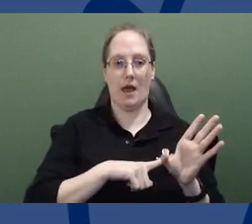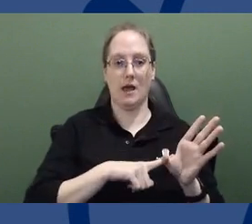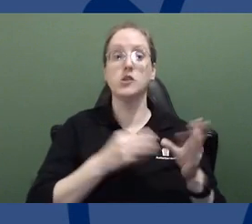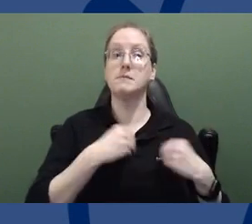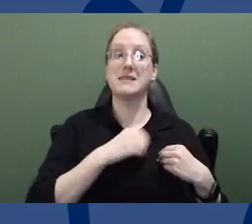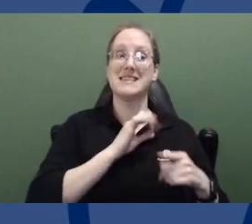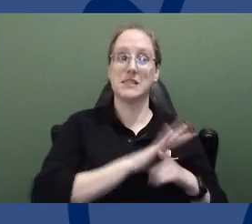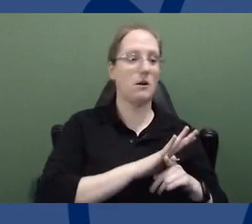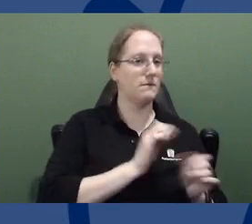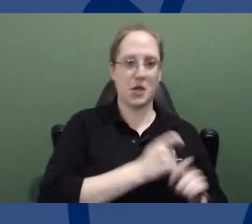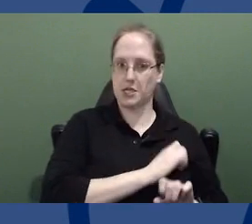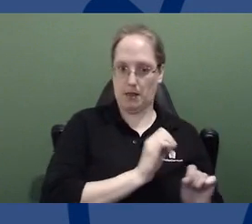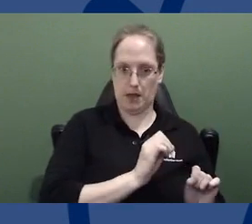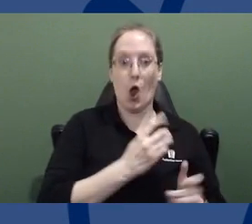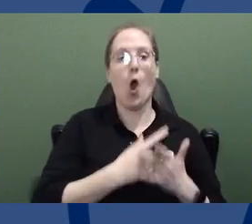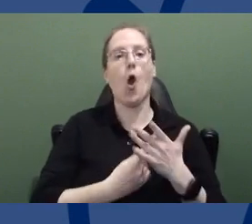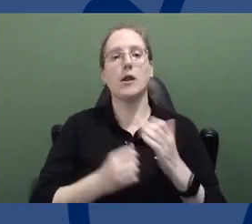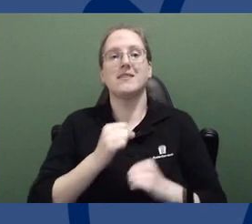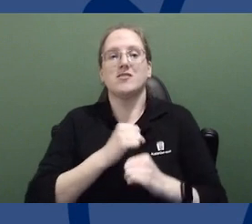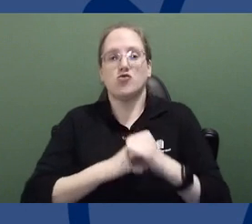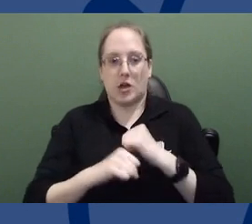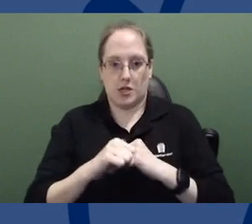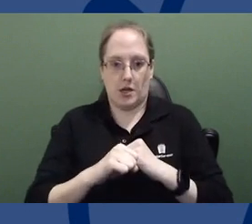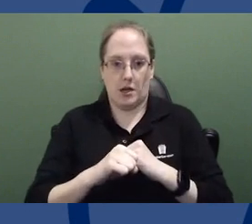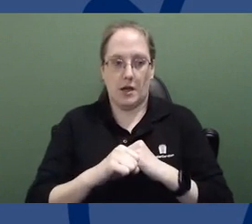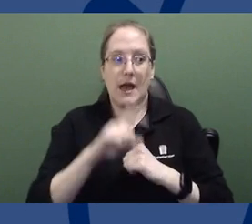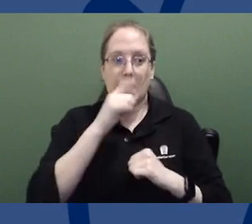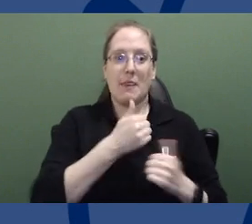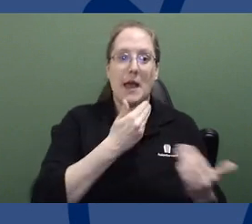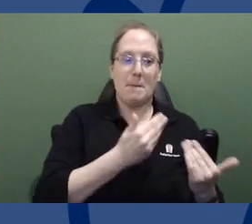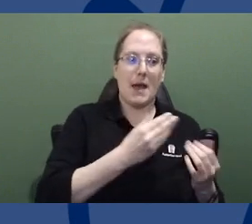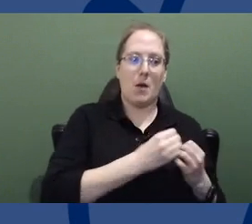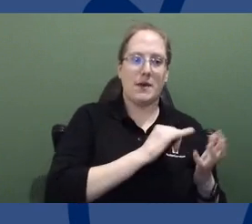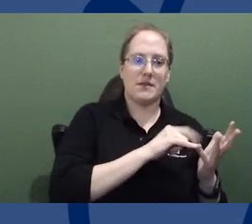Can they use the sole trader turnover as a comparison? And David, feel free to jump in